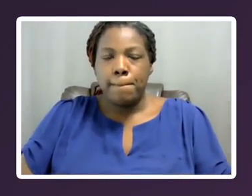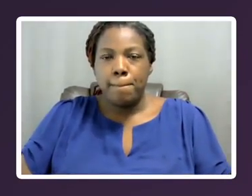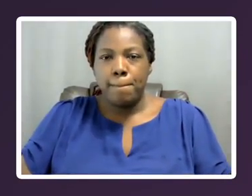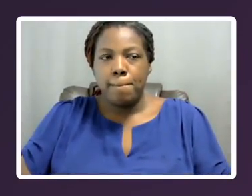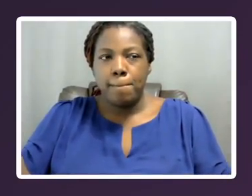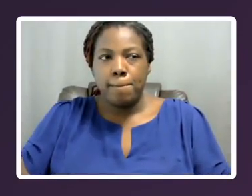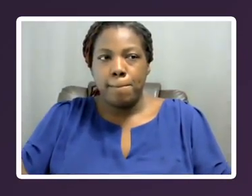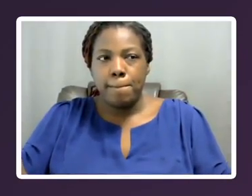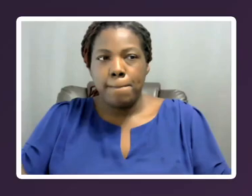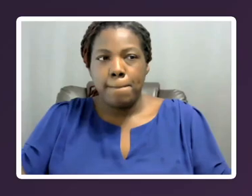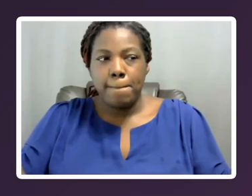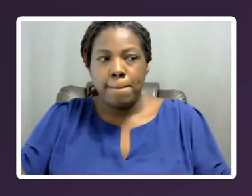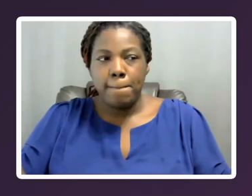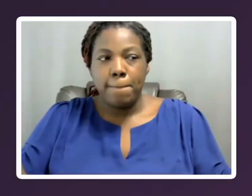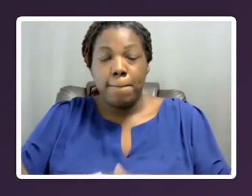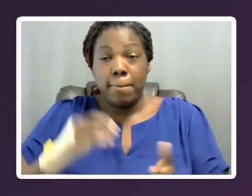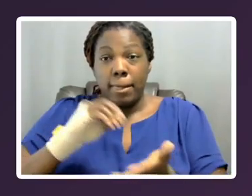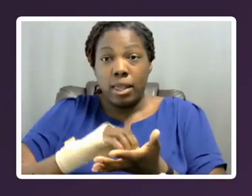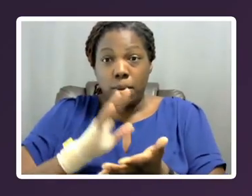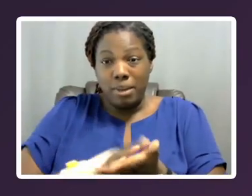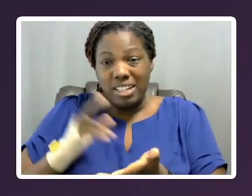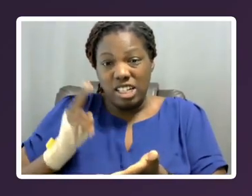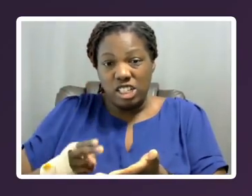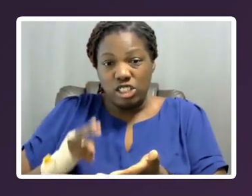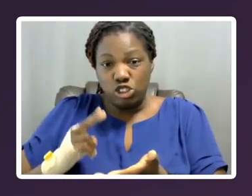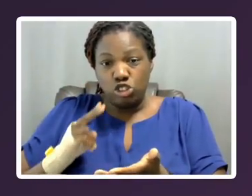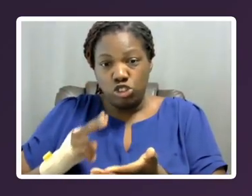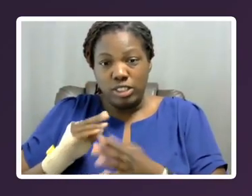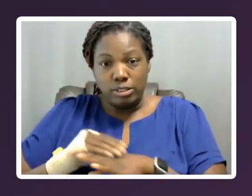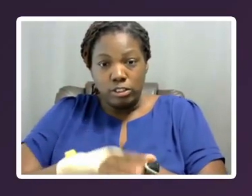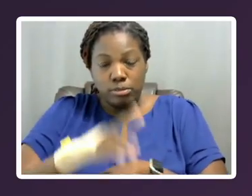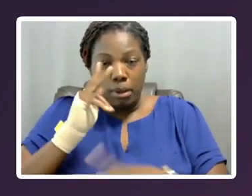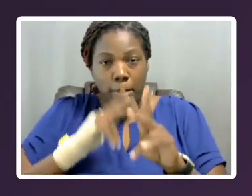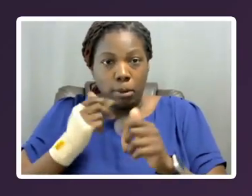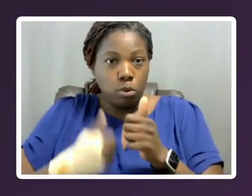Documented history is shaped by those in power. Through documenting our own stories,